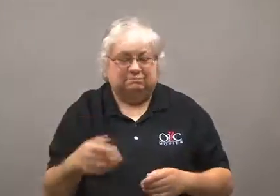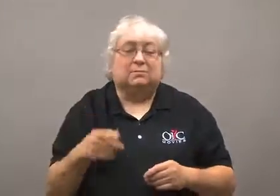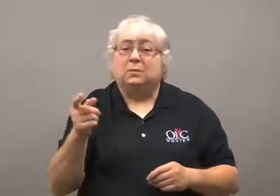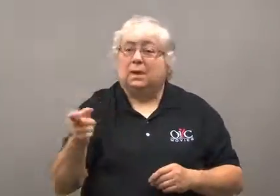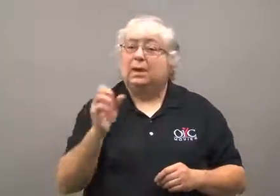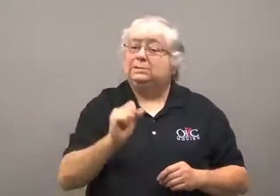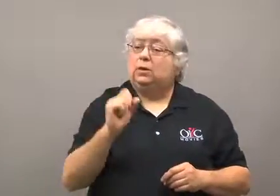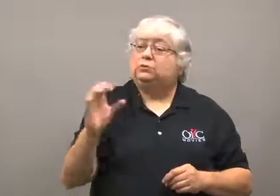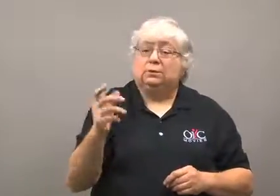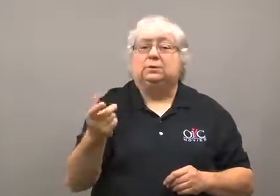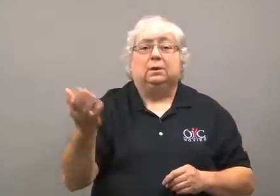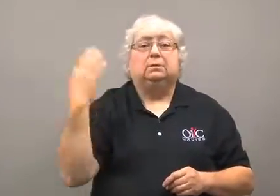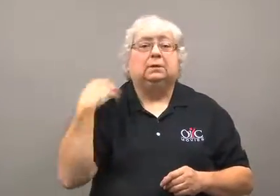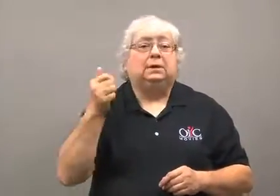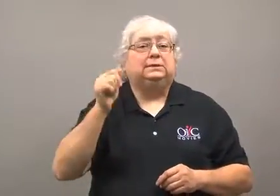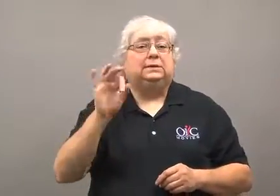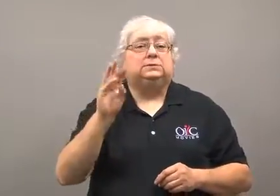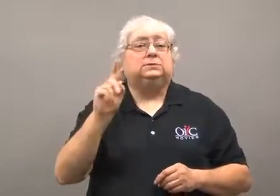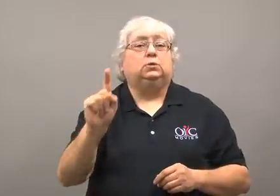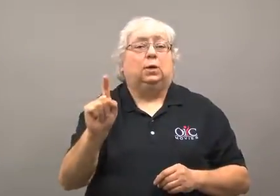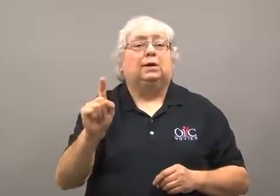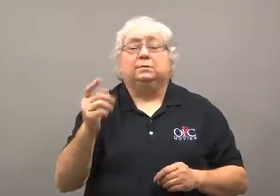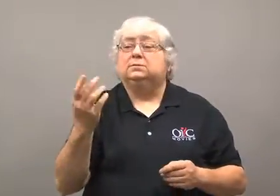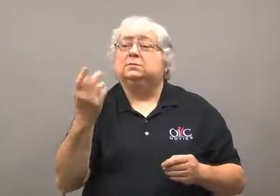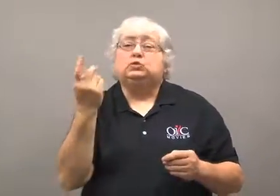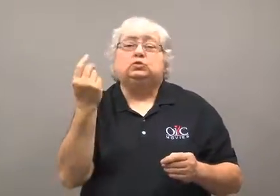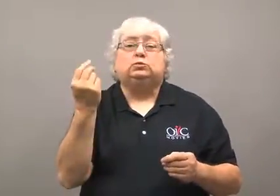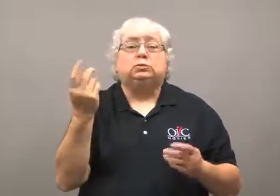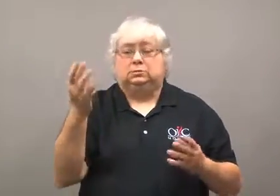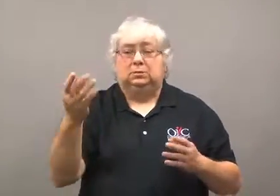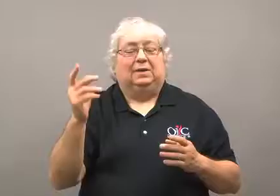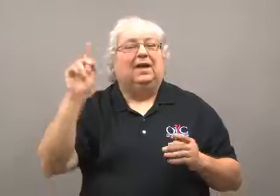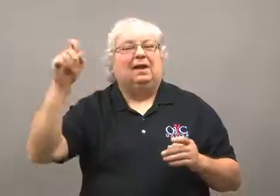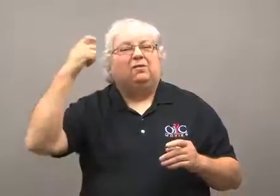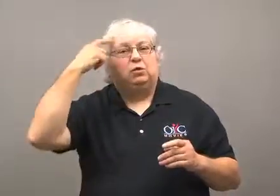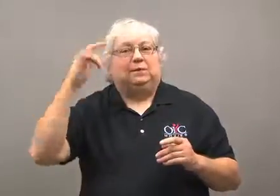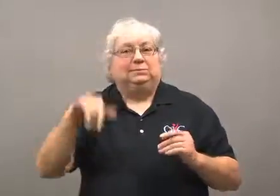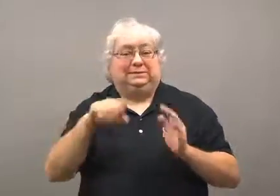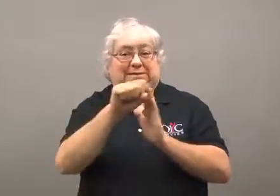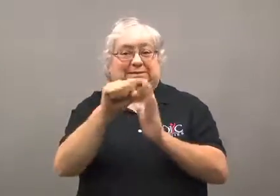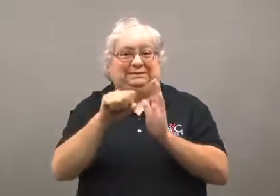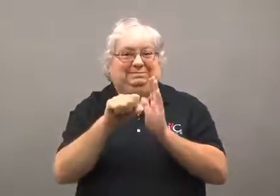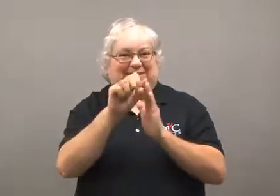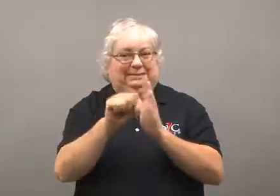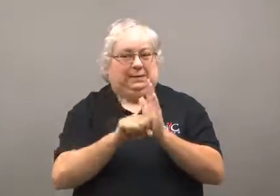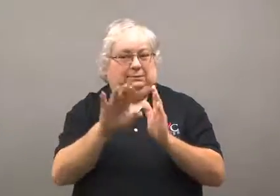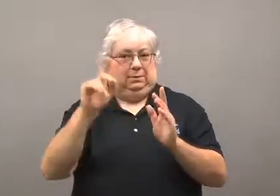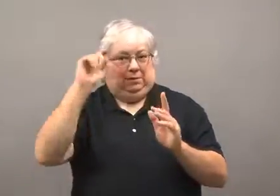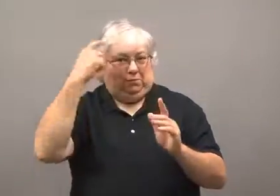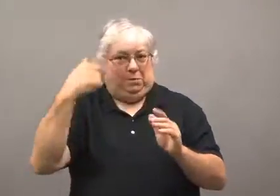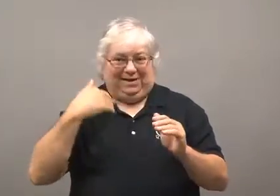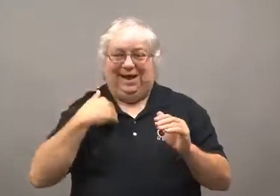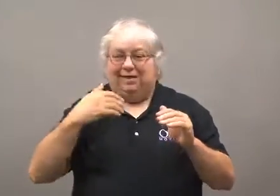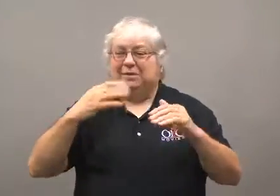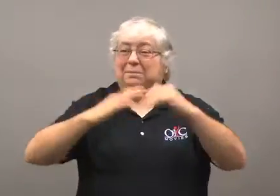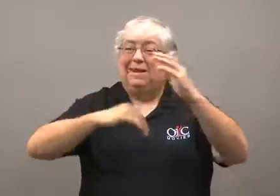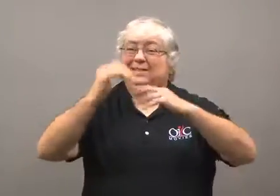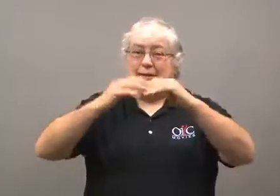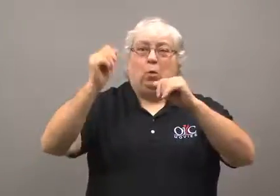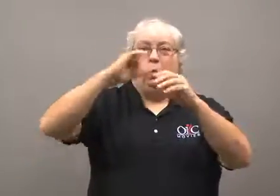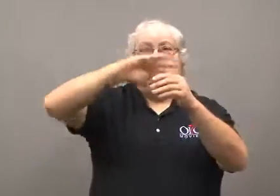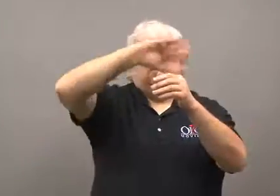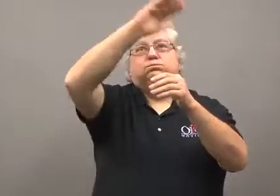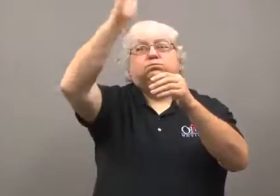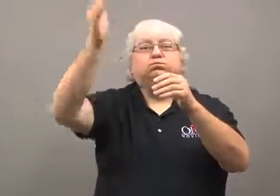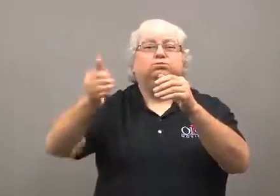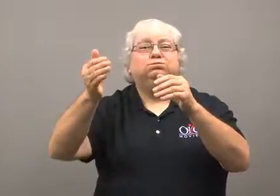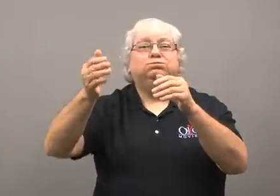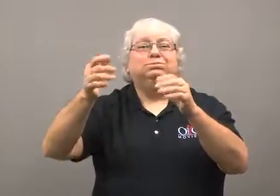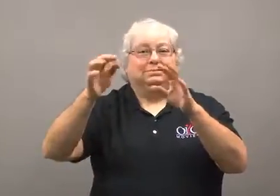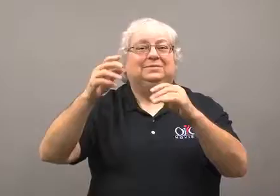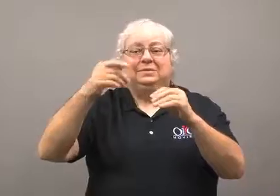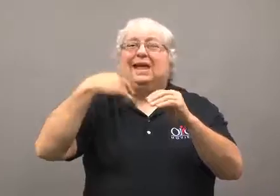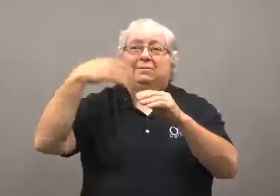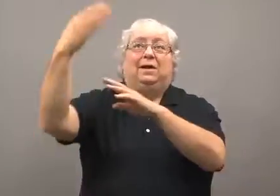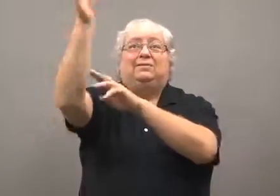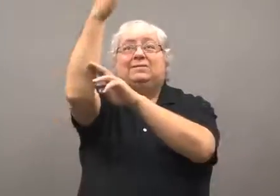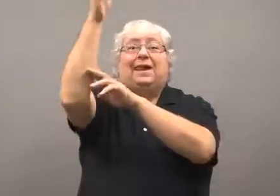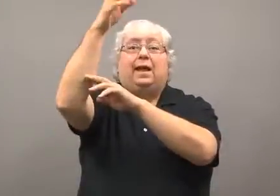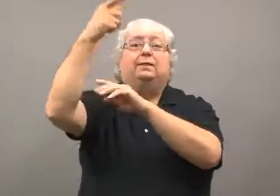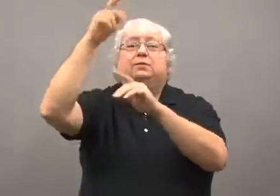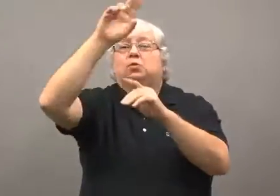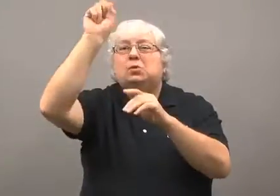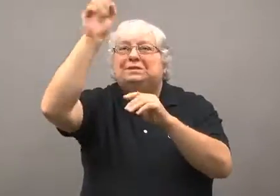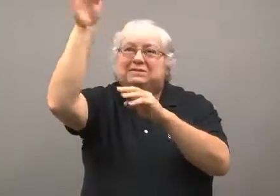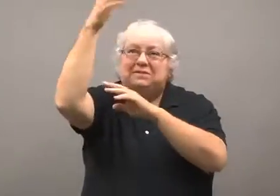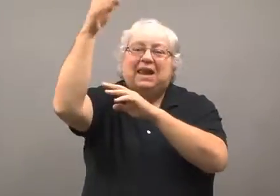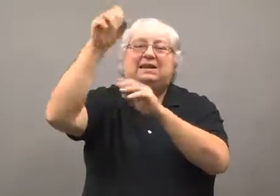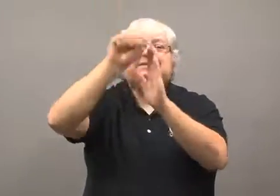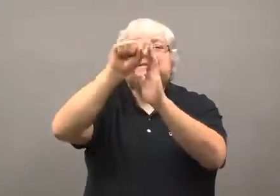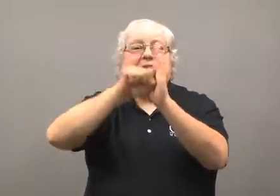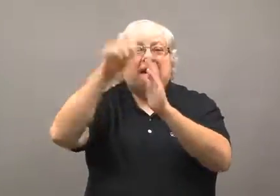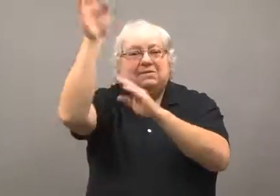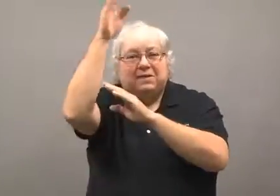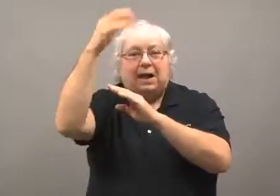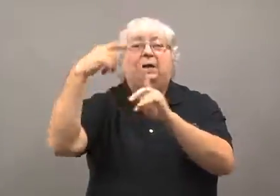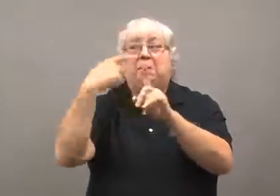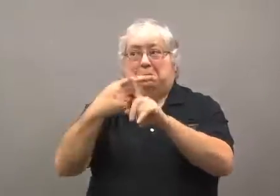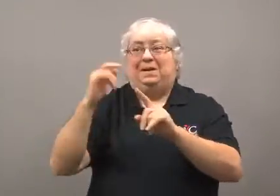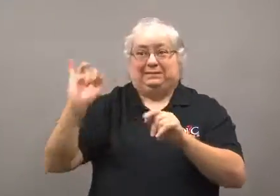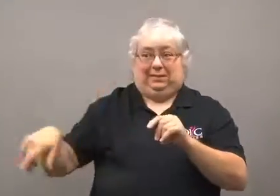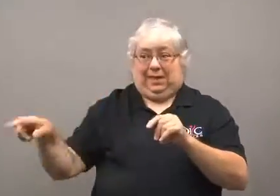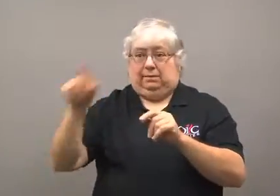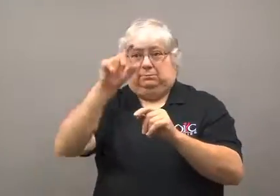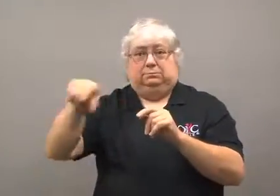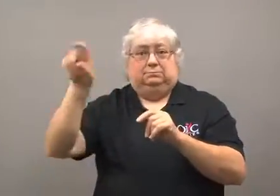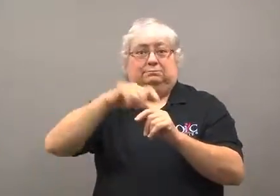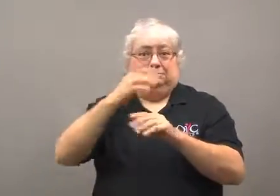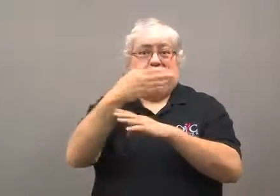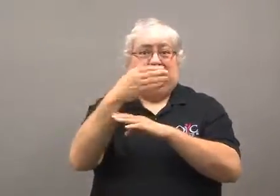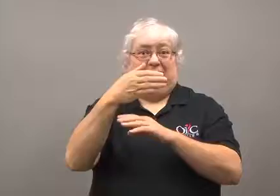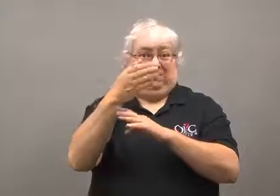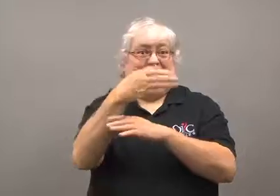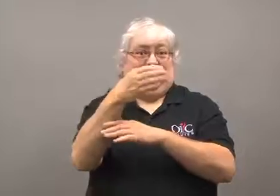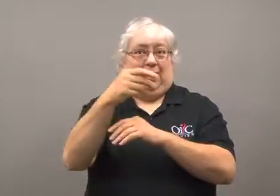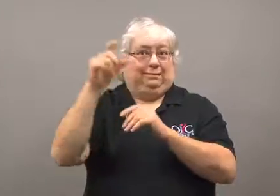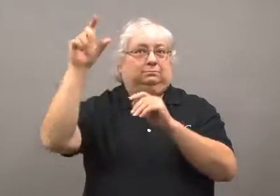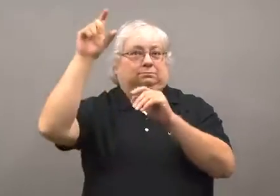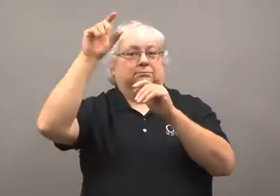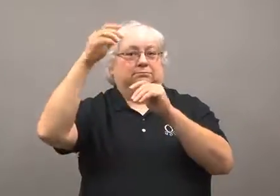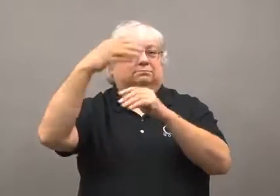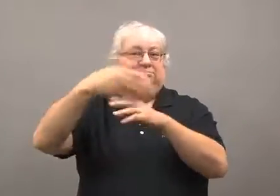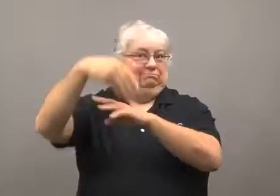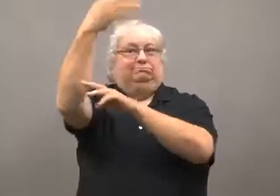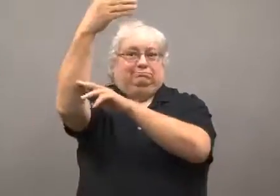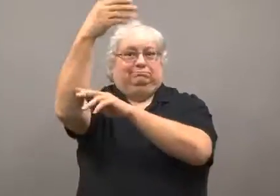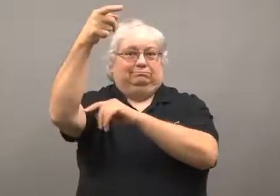In 1961, South Carolina flew the flag on the dome of the capitol building with the US and state flags.